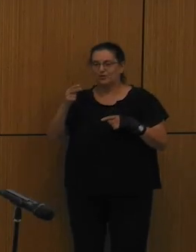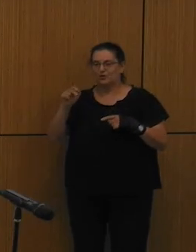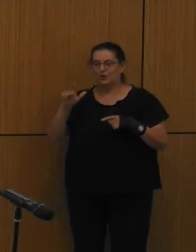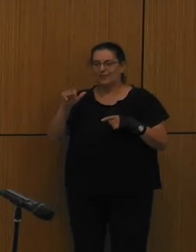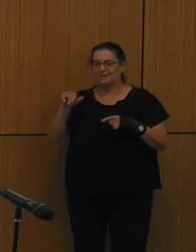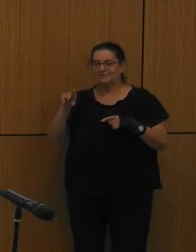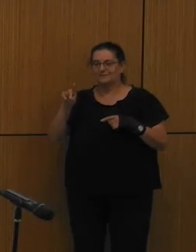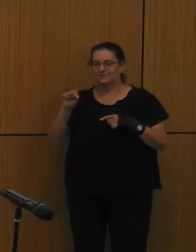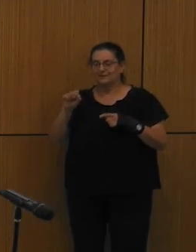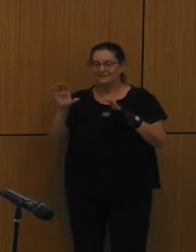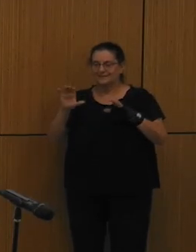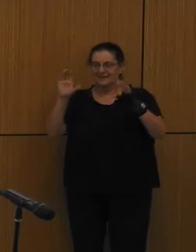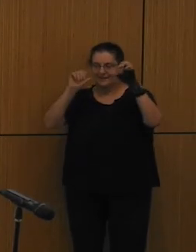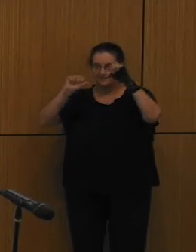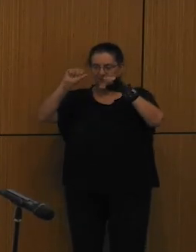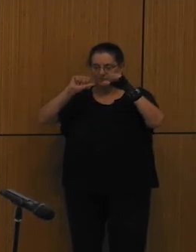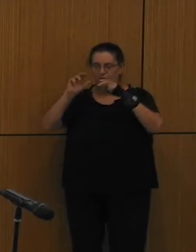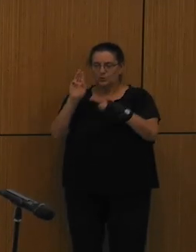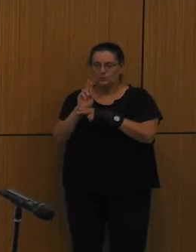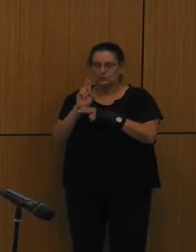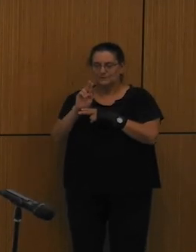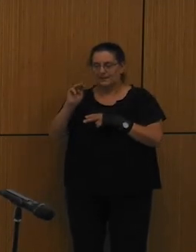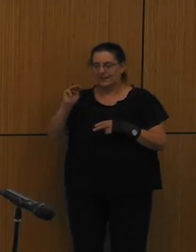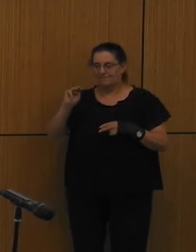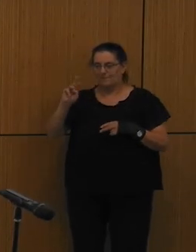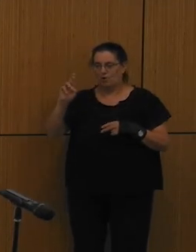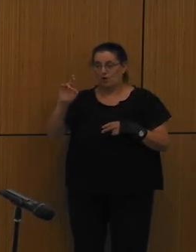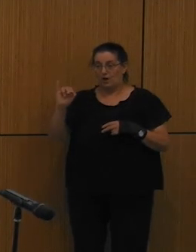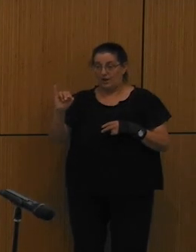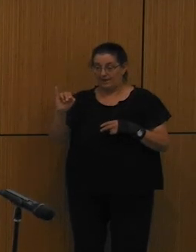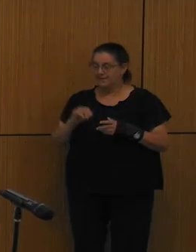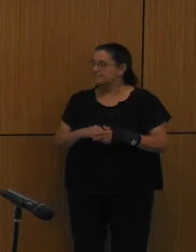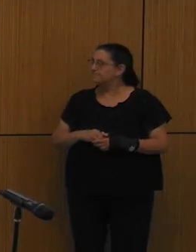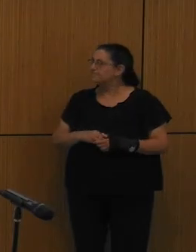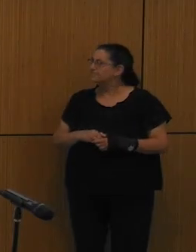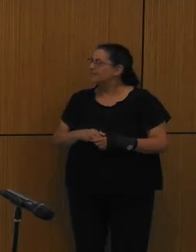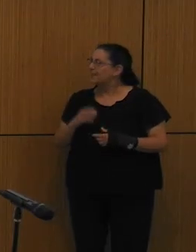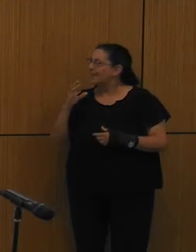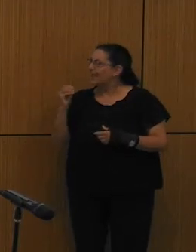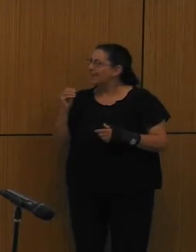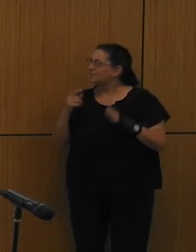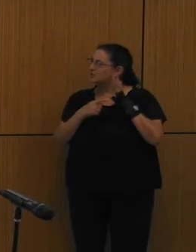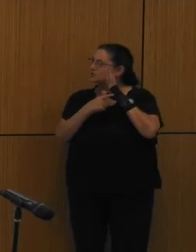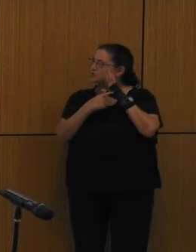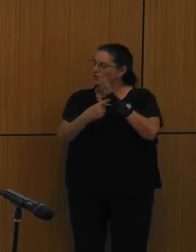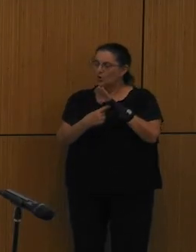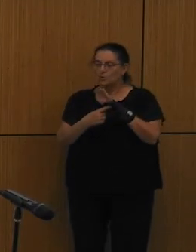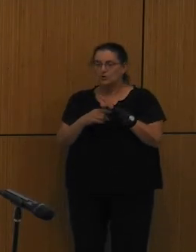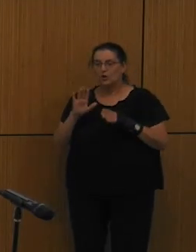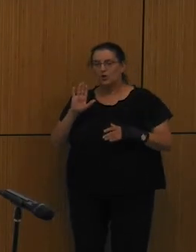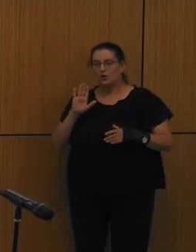using MRI, magnetic resonance imaging, which we'll take a look at, and showing participants,